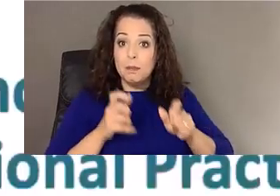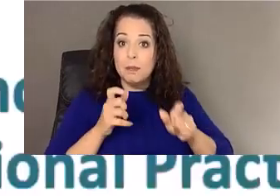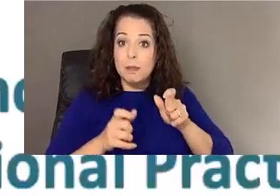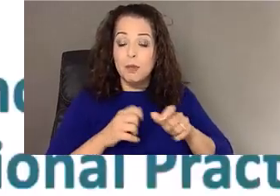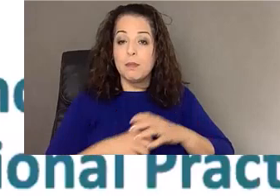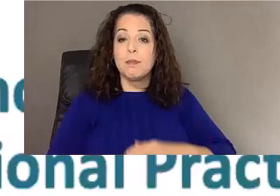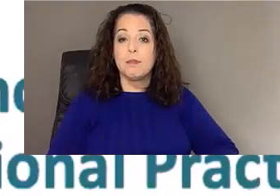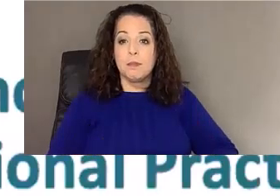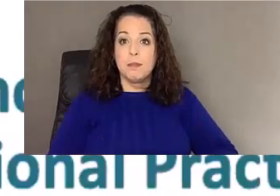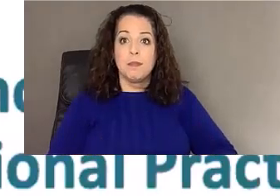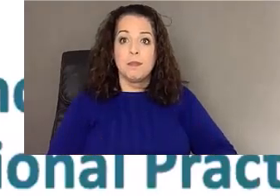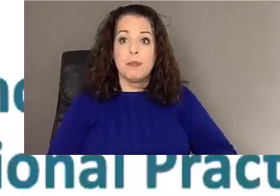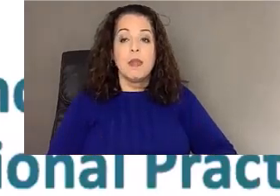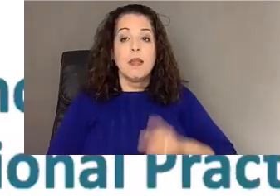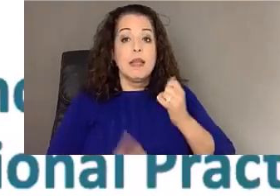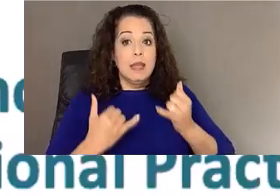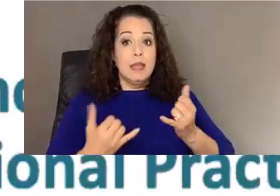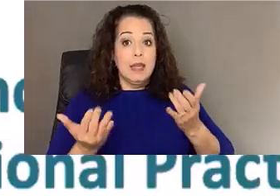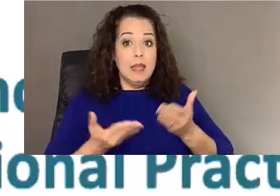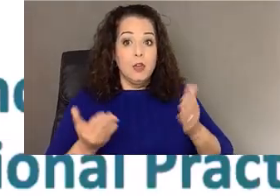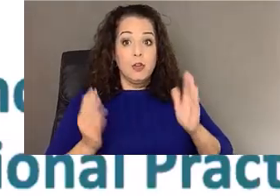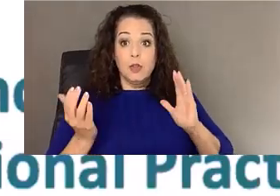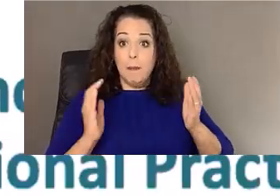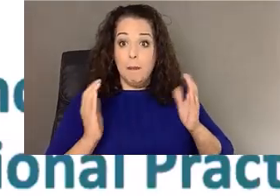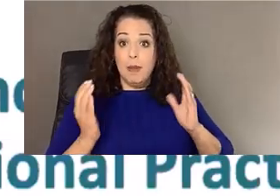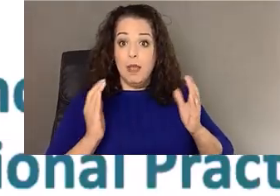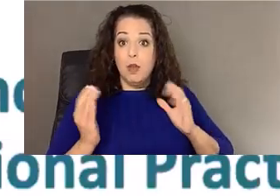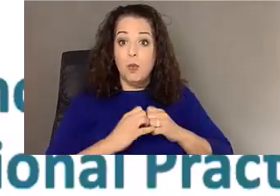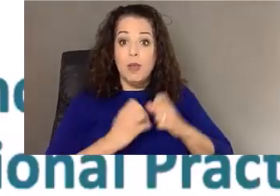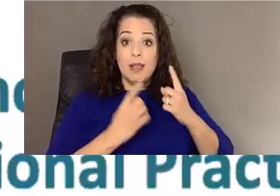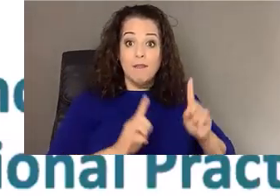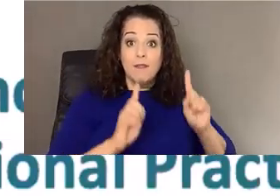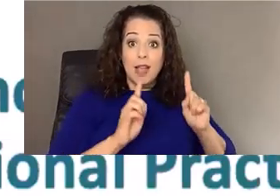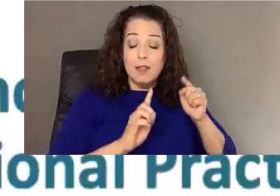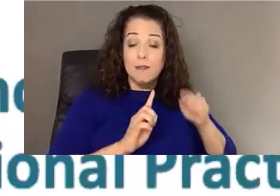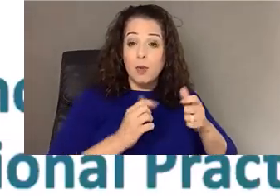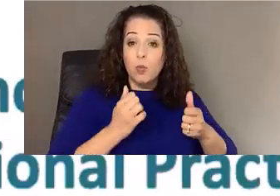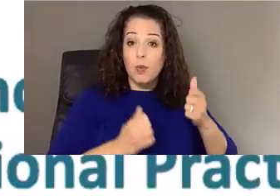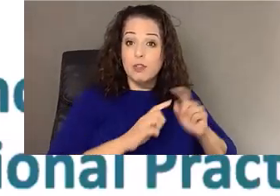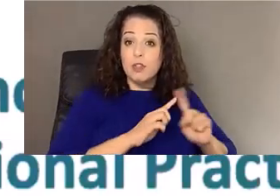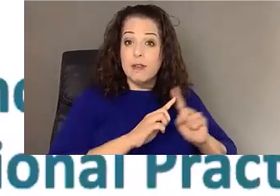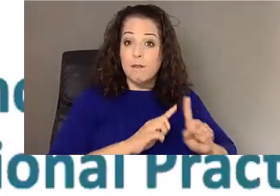Here to compare between the effectiveness of different knowledge translation intervention